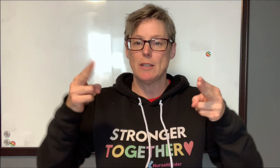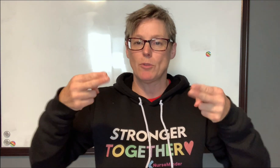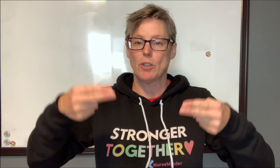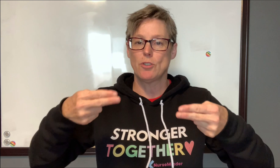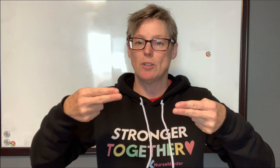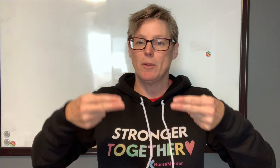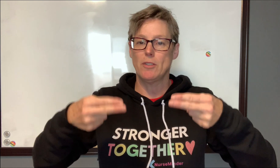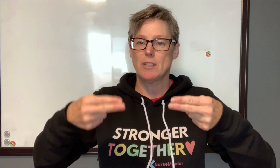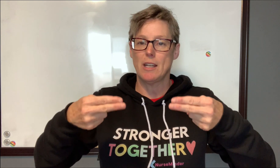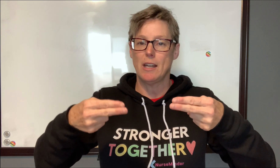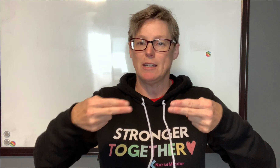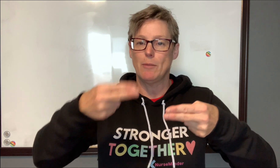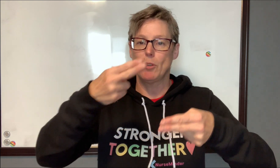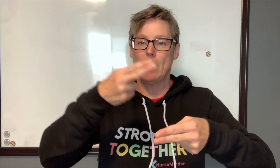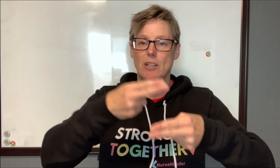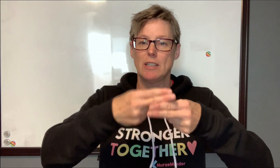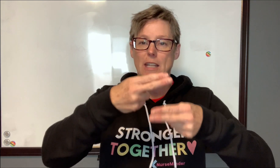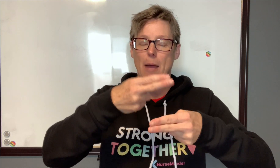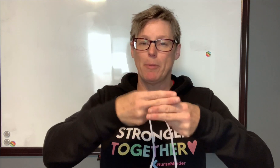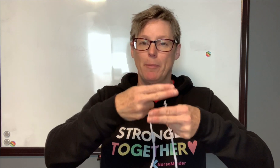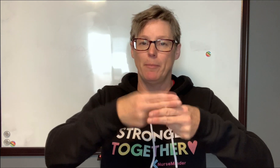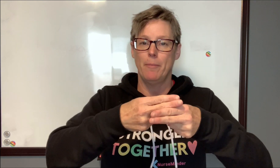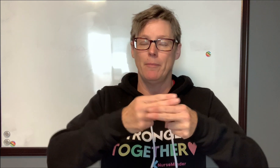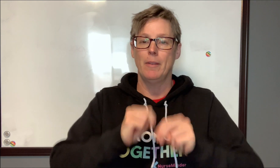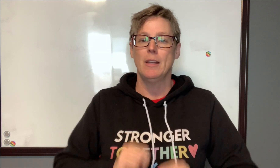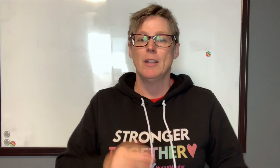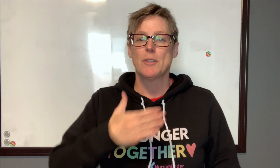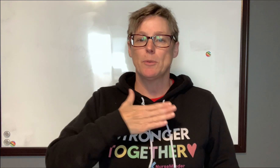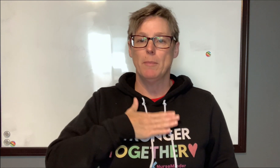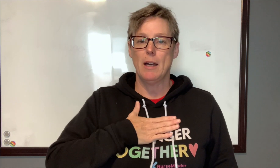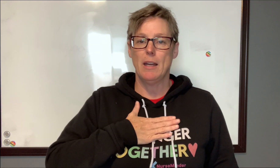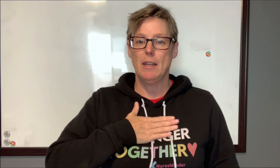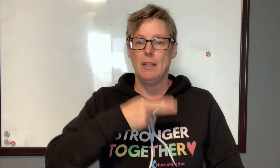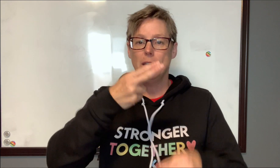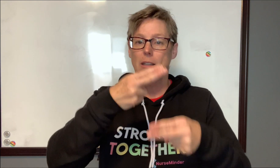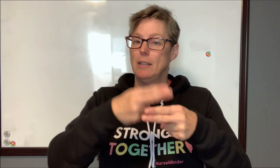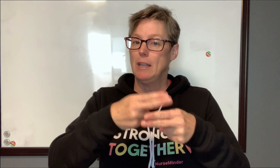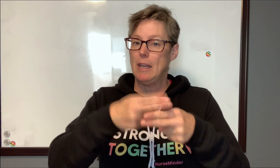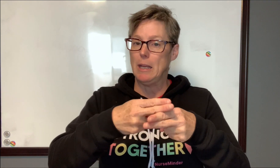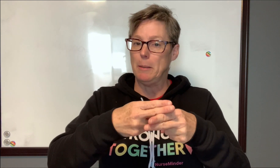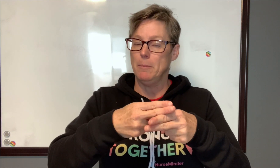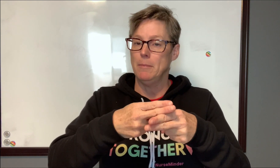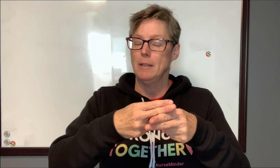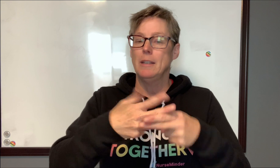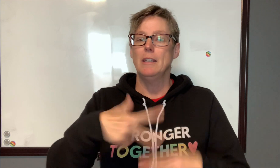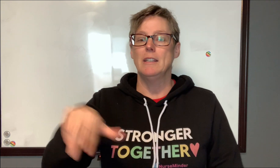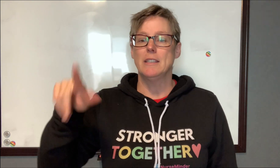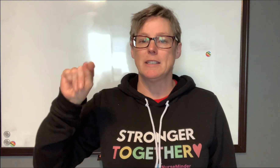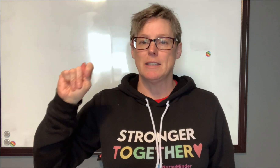we're going to turn them on their side and we're going to actually tap them